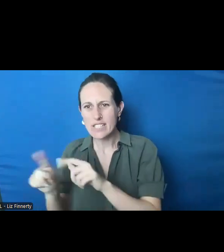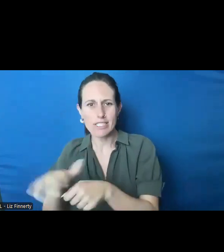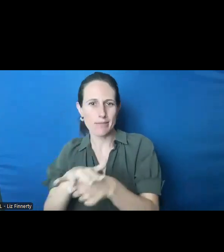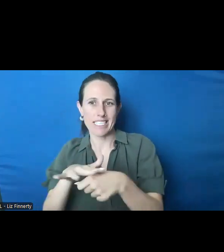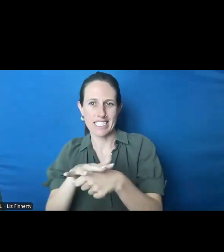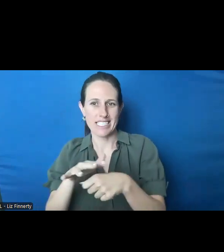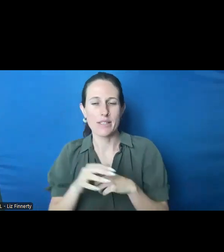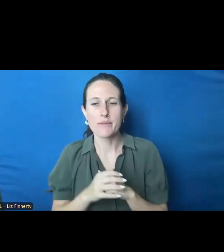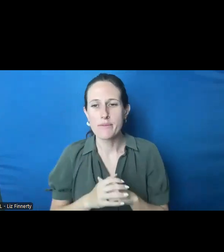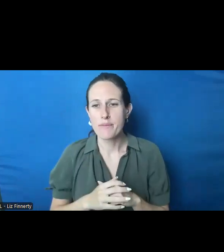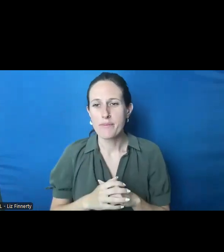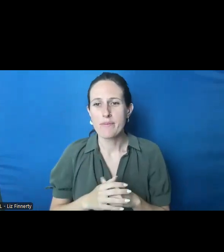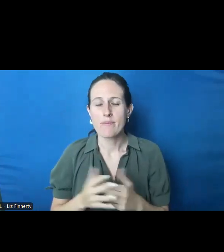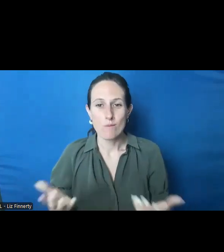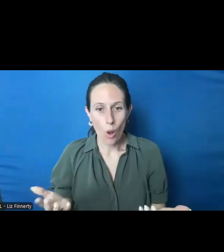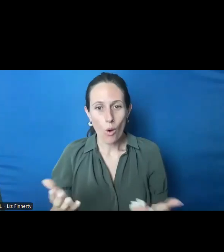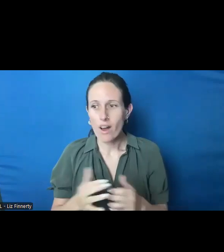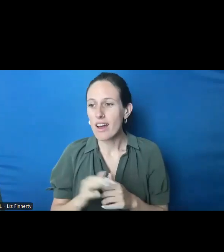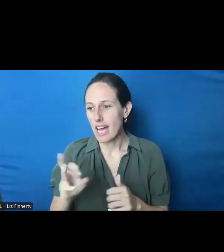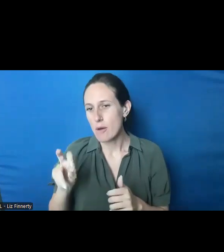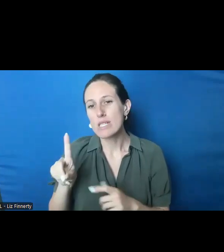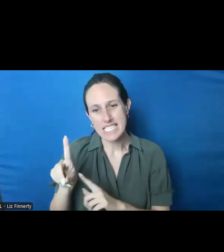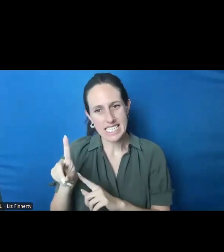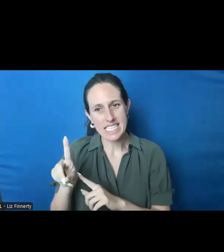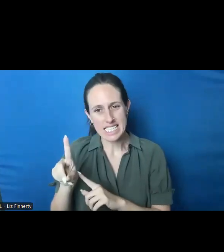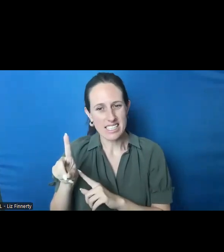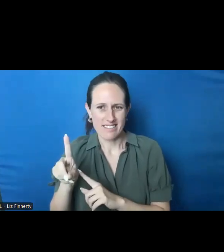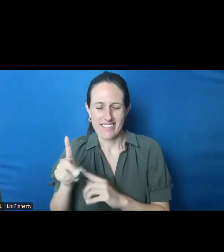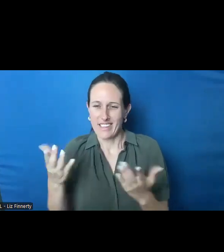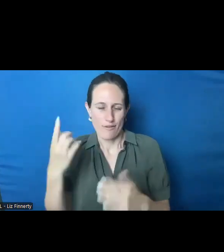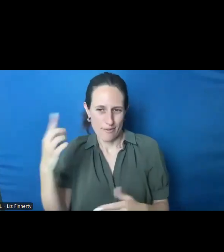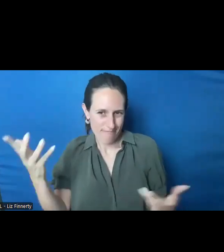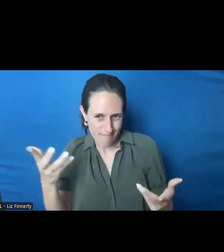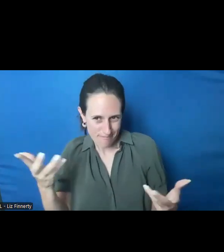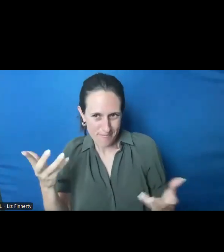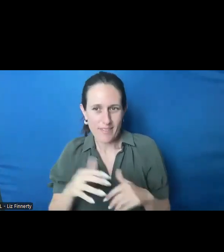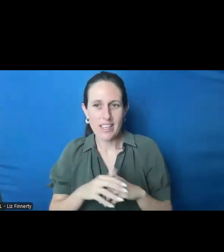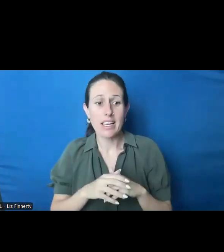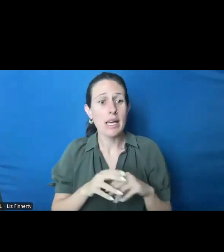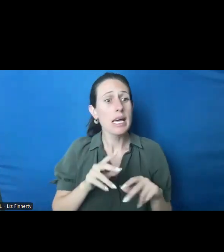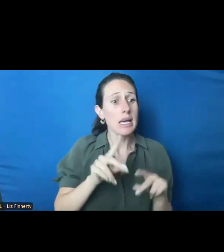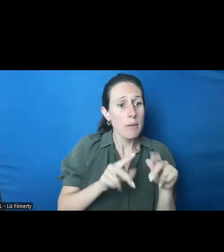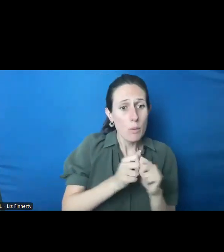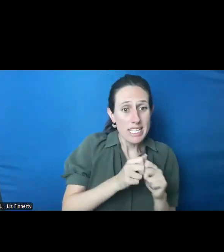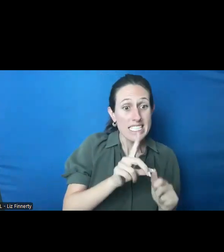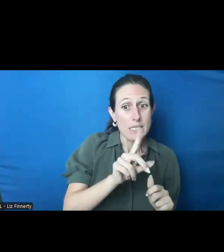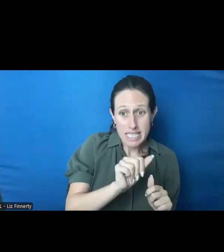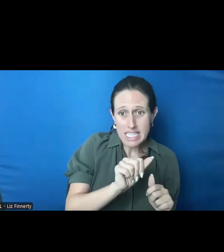think at the end of the day, Mass. Office on Disability is here to help both people with disabilities and the places that